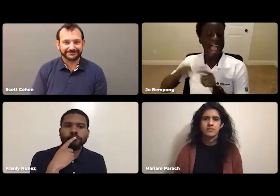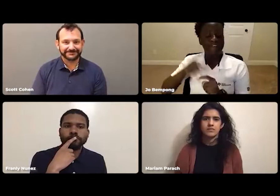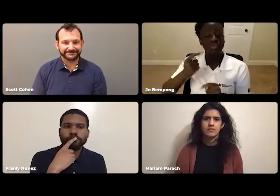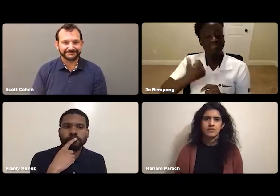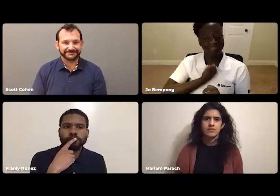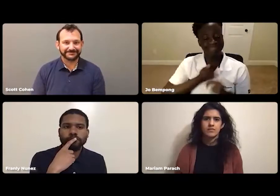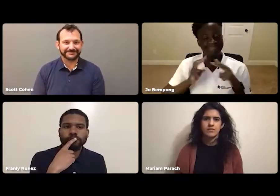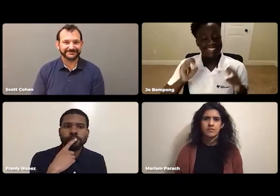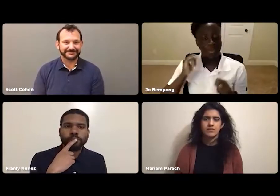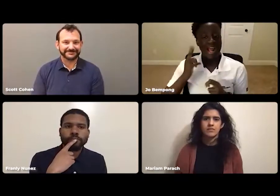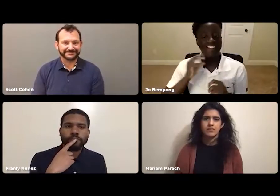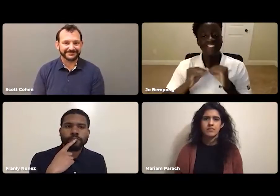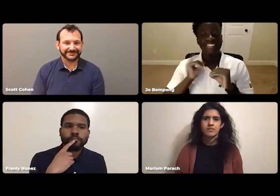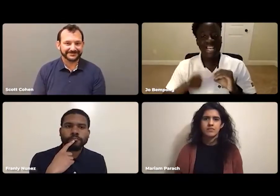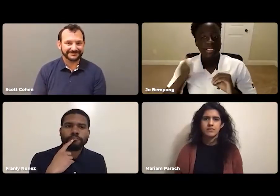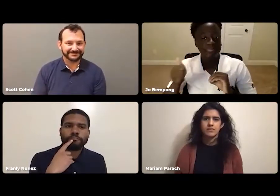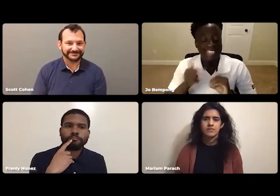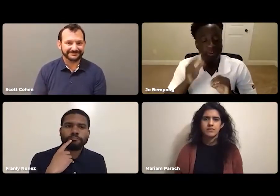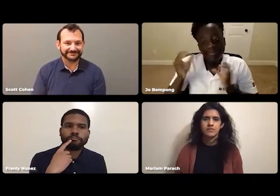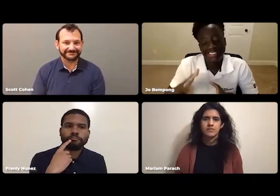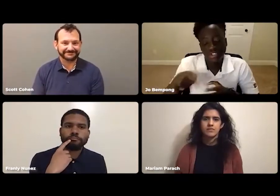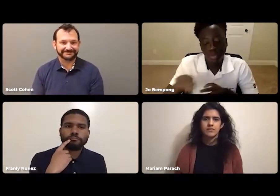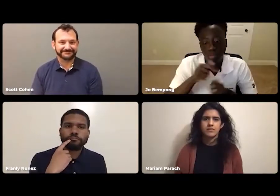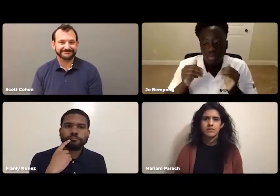It's often not conscious, but subconscious.